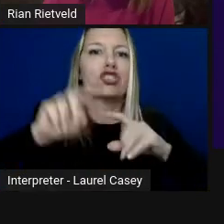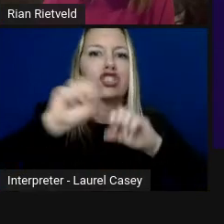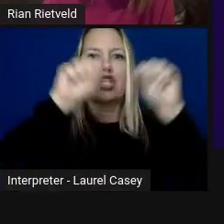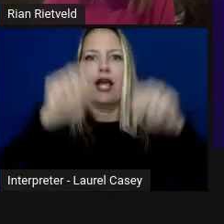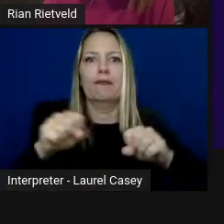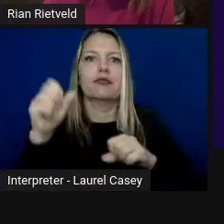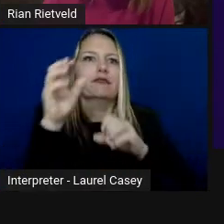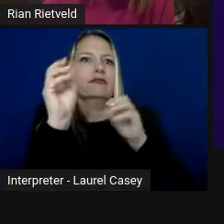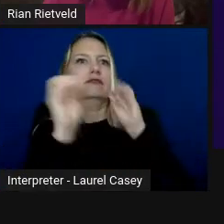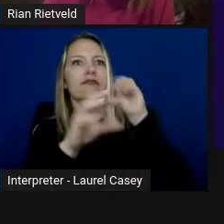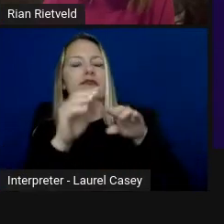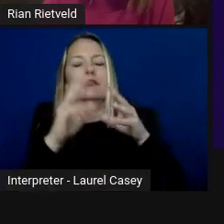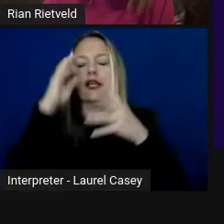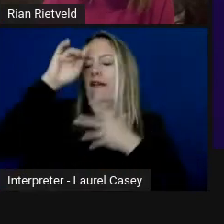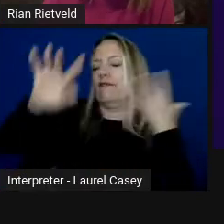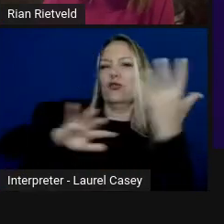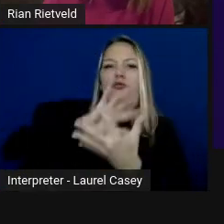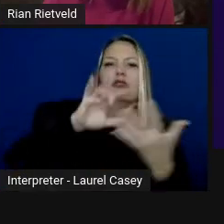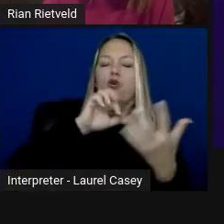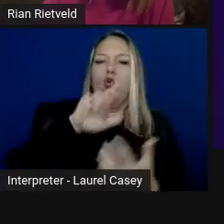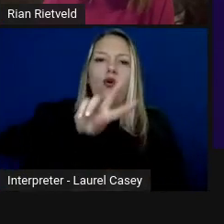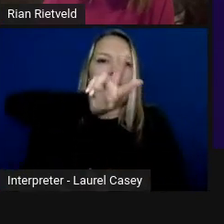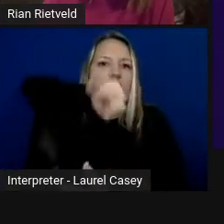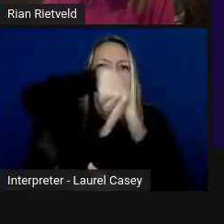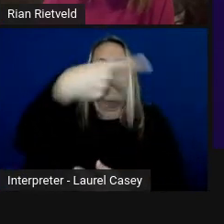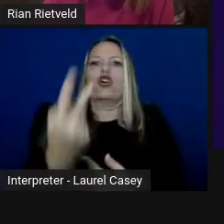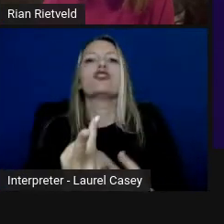or if you reverse the functionality, that is also confusing.